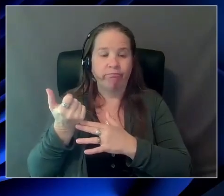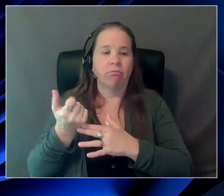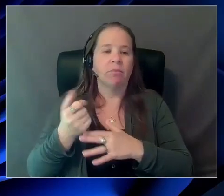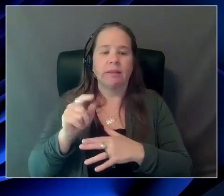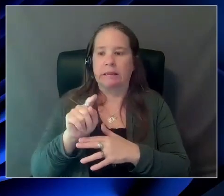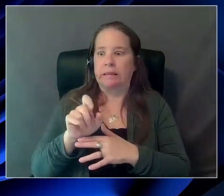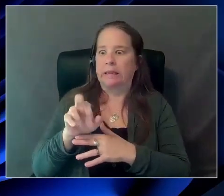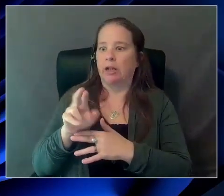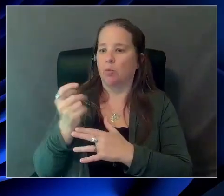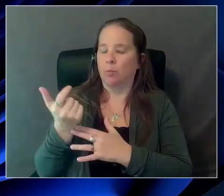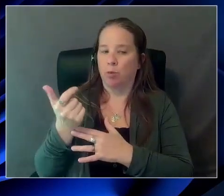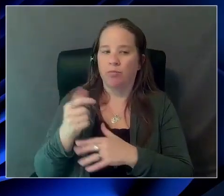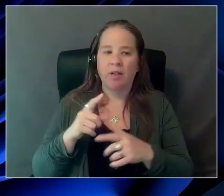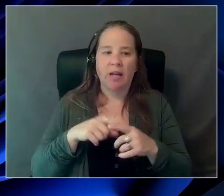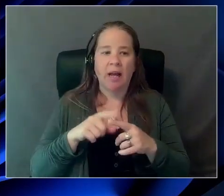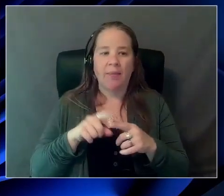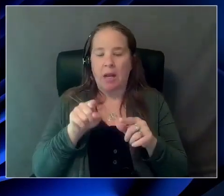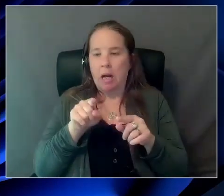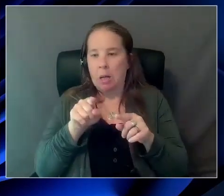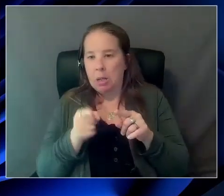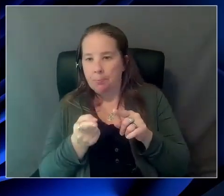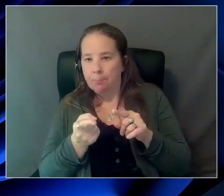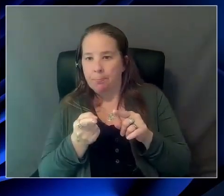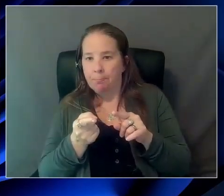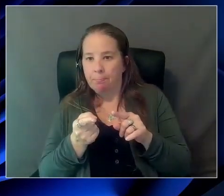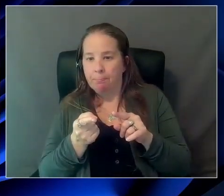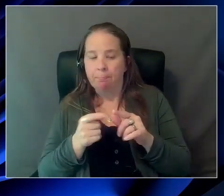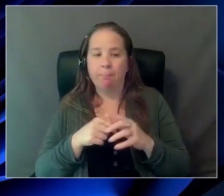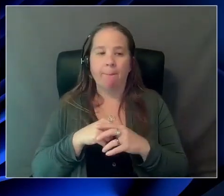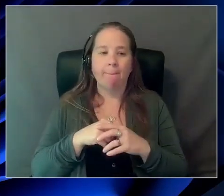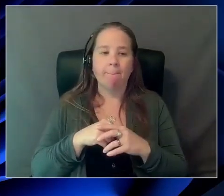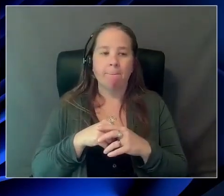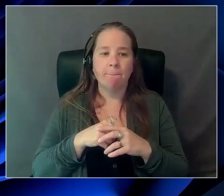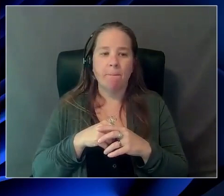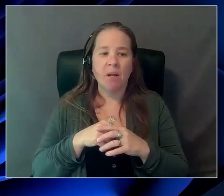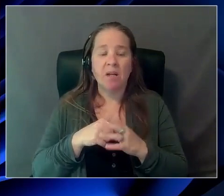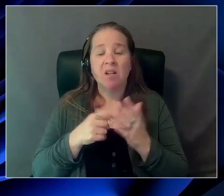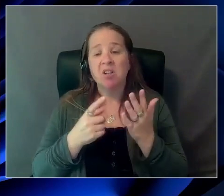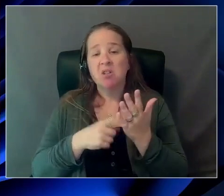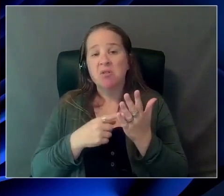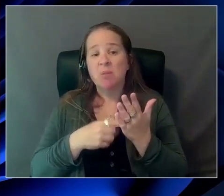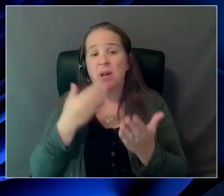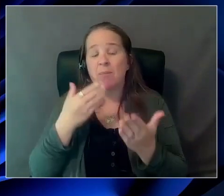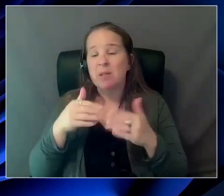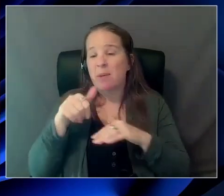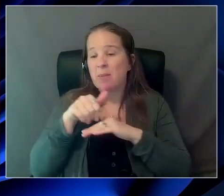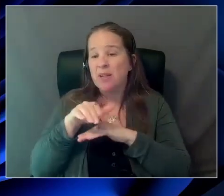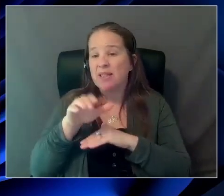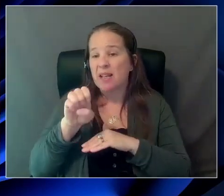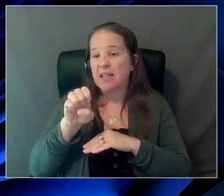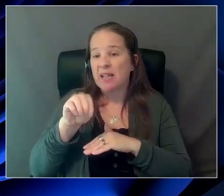And so I can then put a comma in there, and sometimes also like to send emojis and some little things